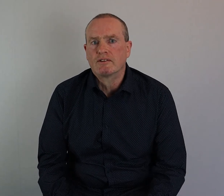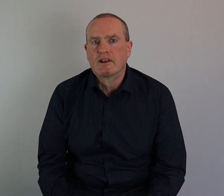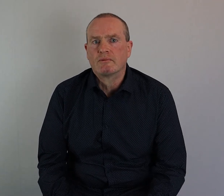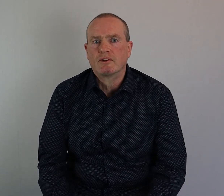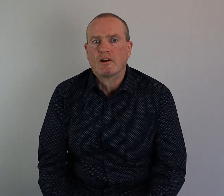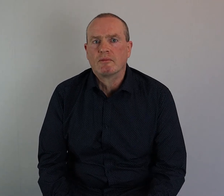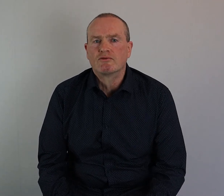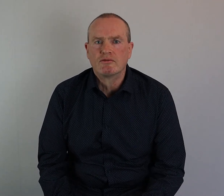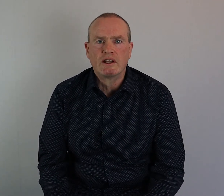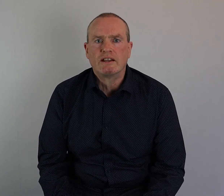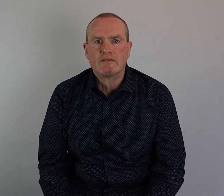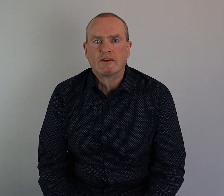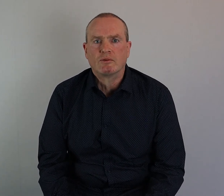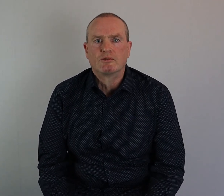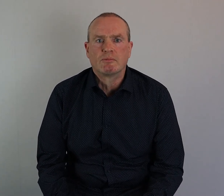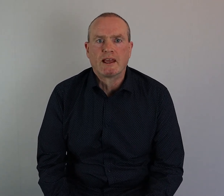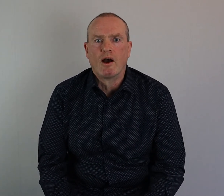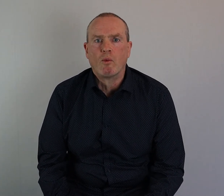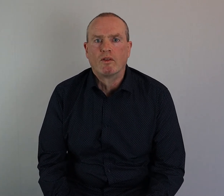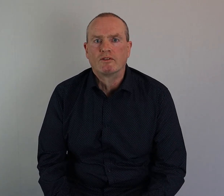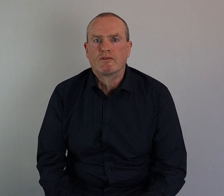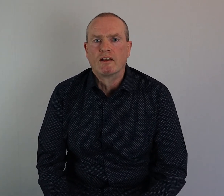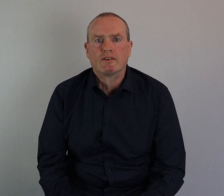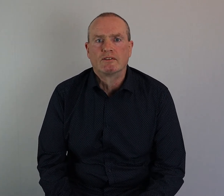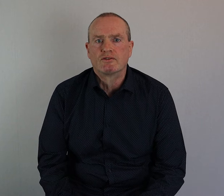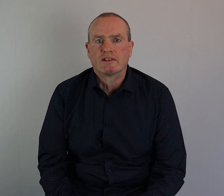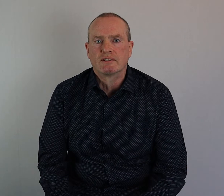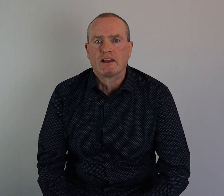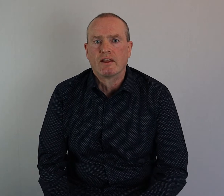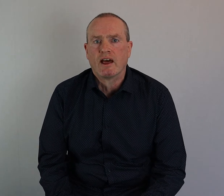the same time, it's really difficult to pick out one that's relevant and translate that.